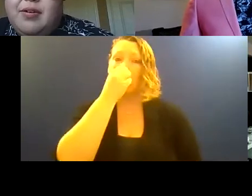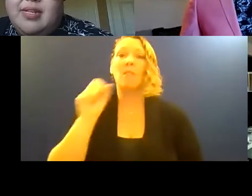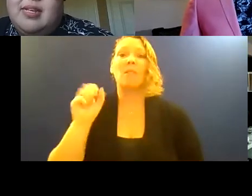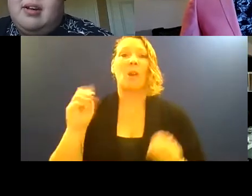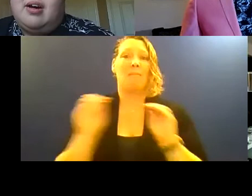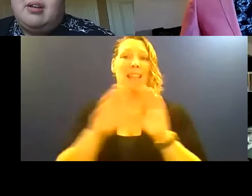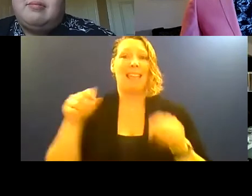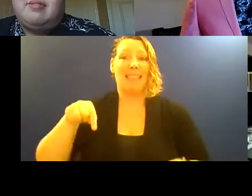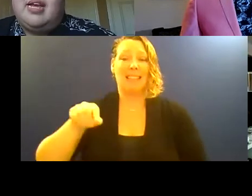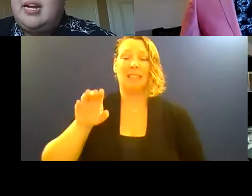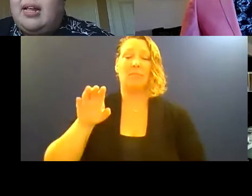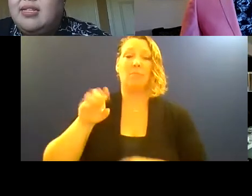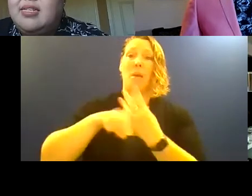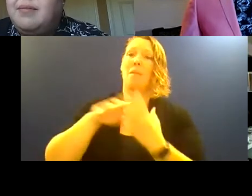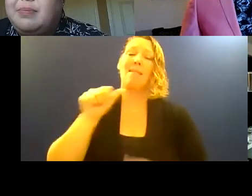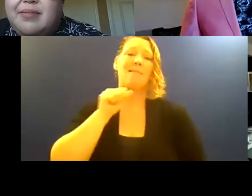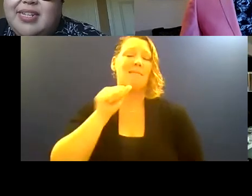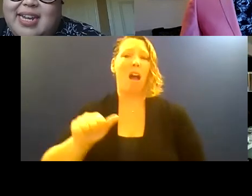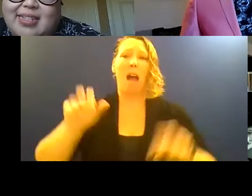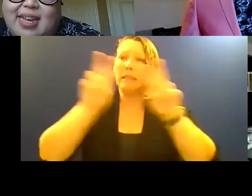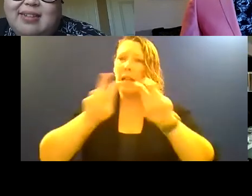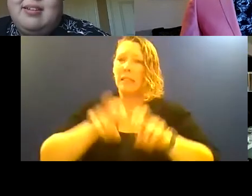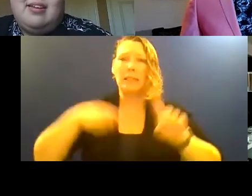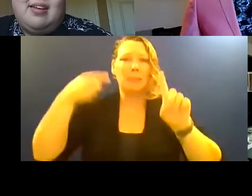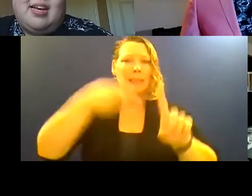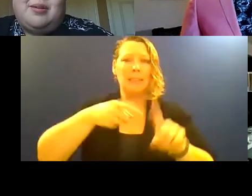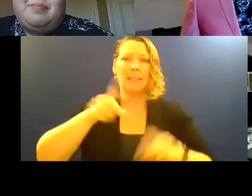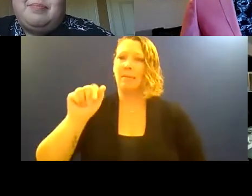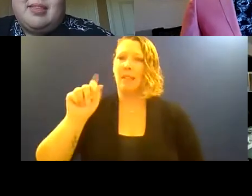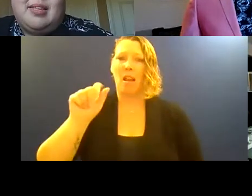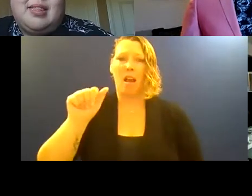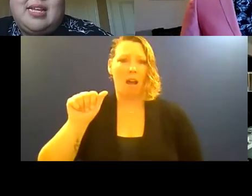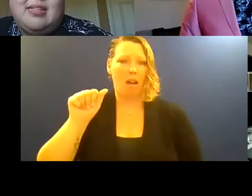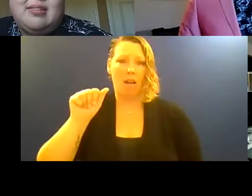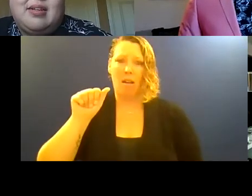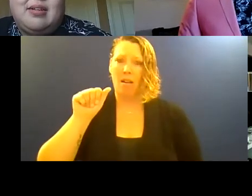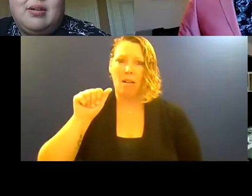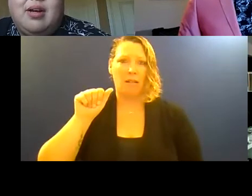These webinars are not focusing on an analysis of a specific data set.